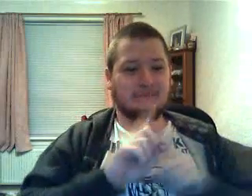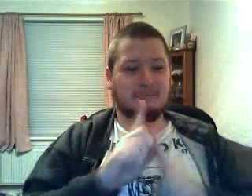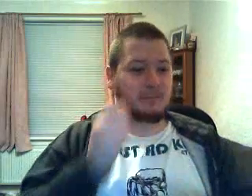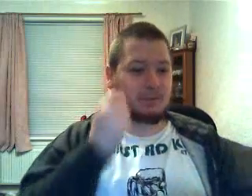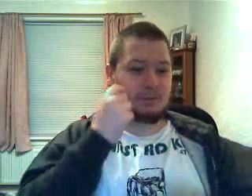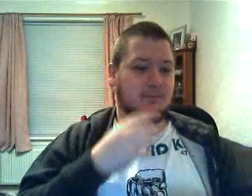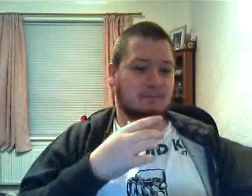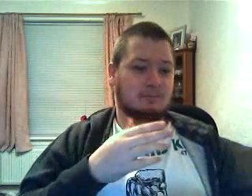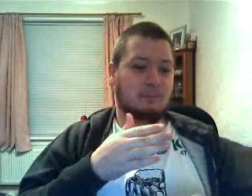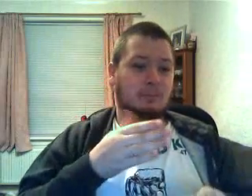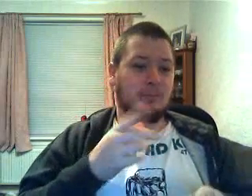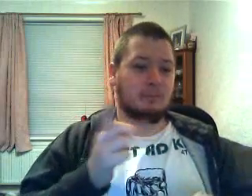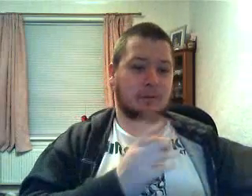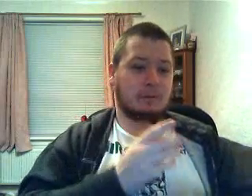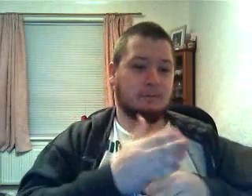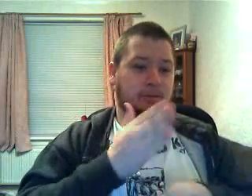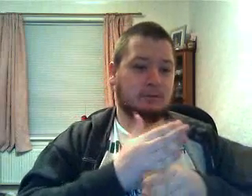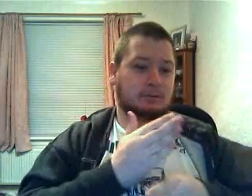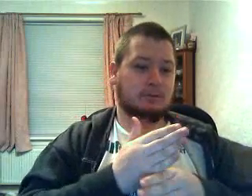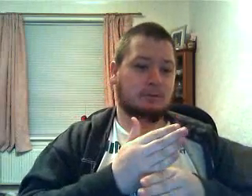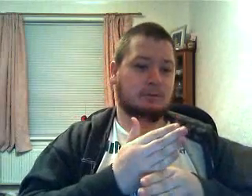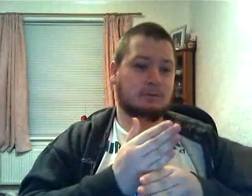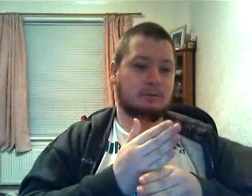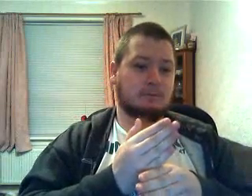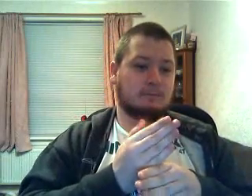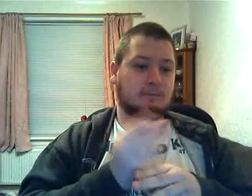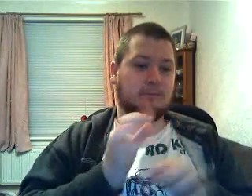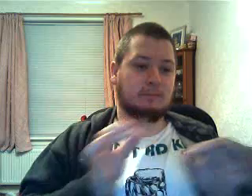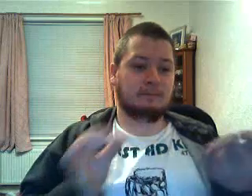Looks like they just come to do their job,